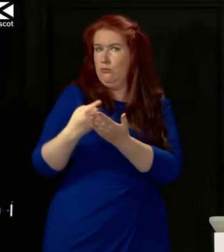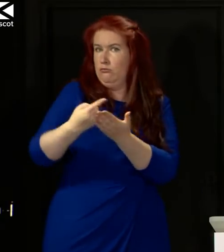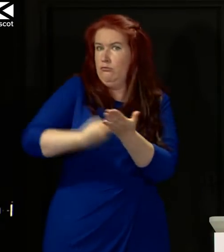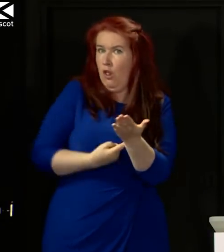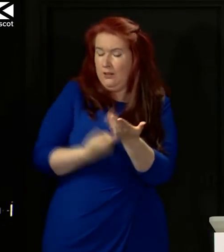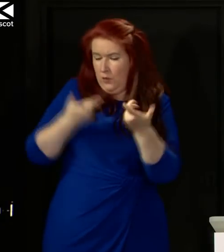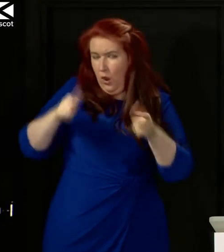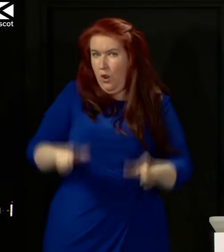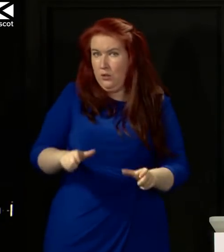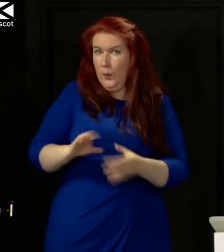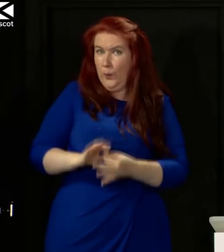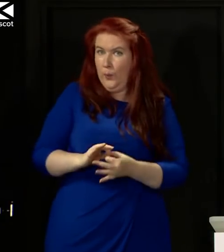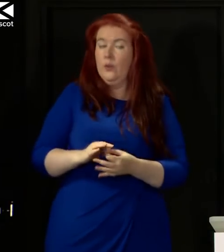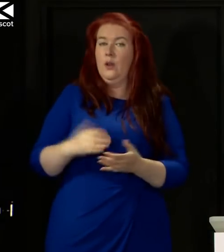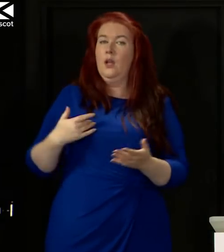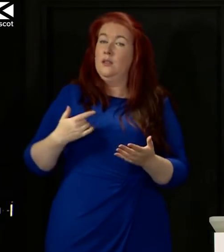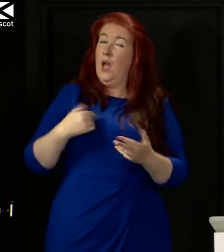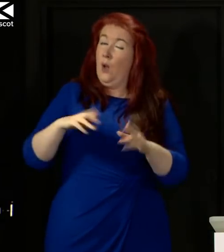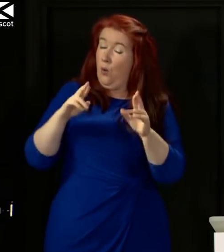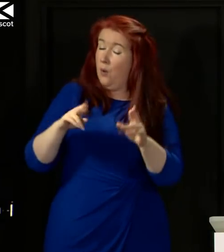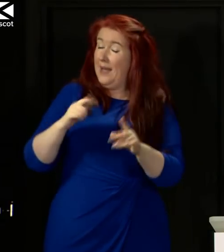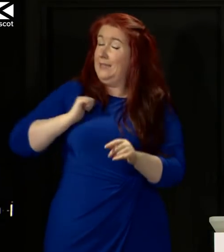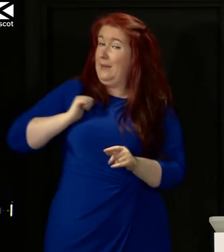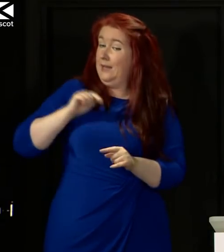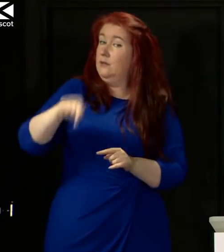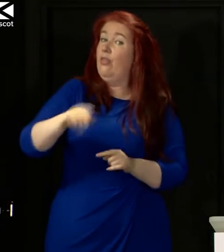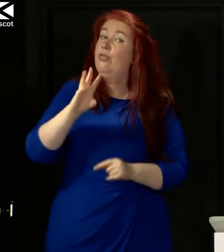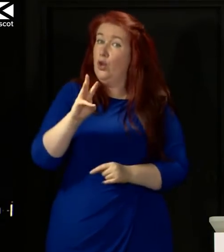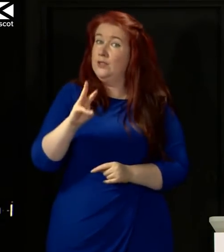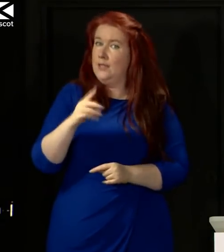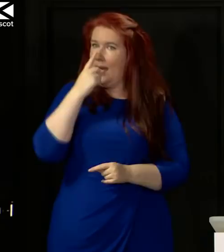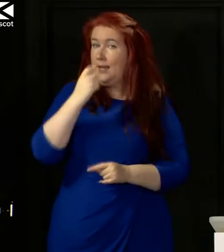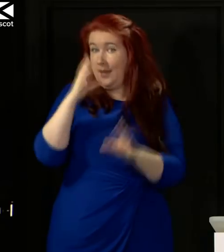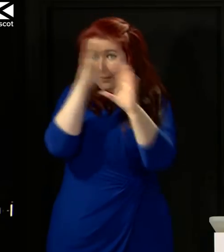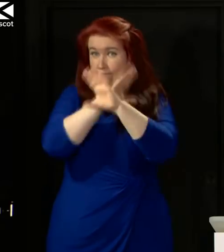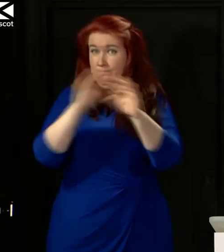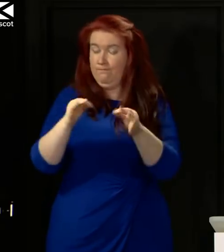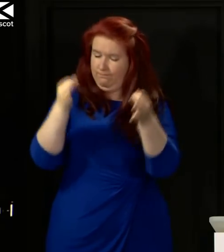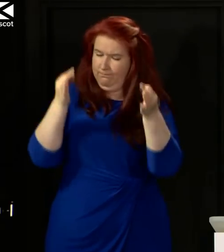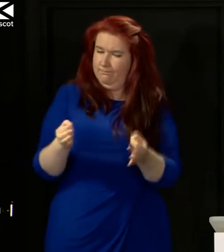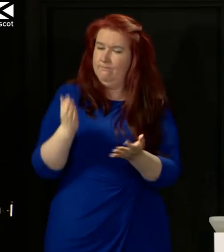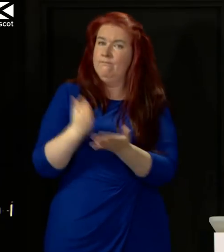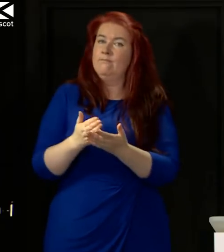I hope and expect, that on Thursday we will be able to confirm a move from Phase 1 to